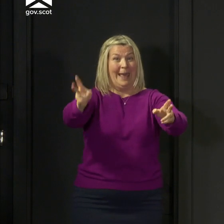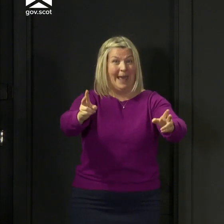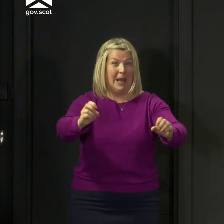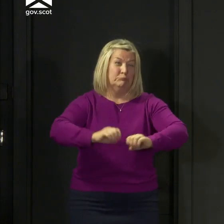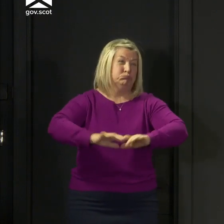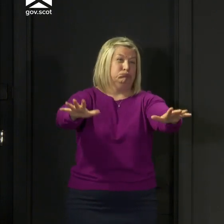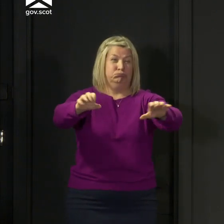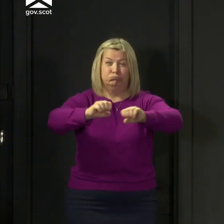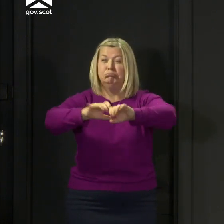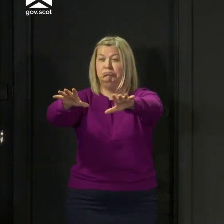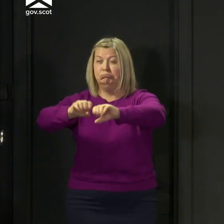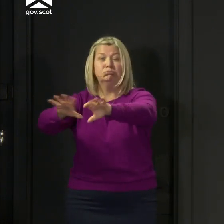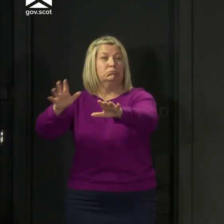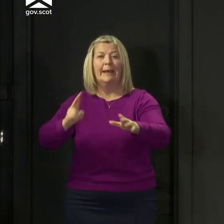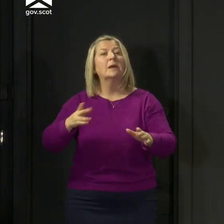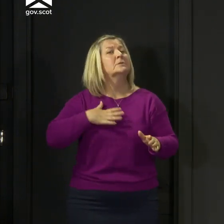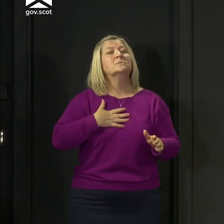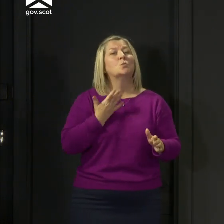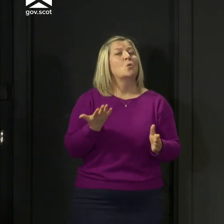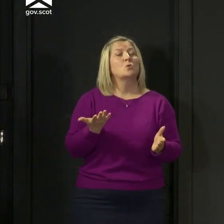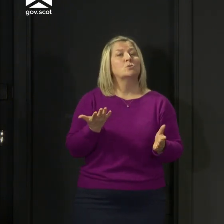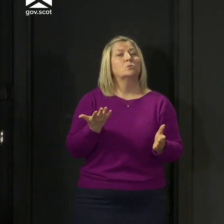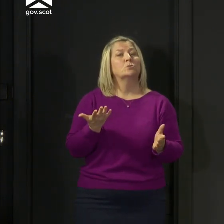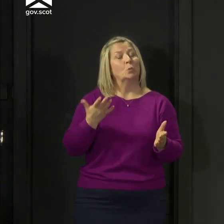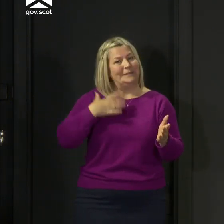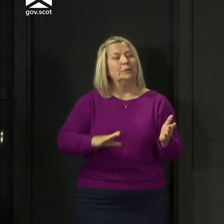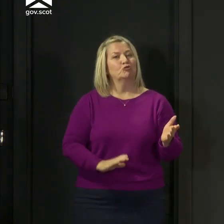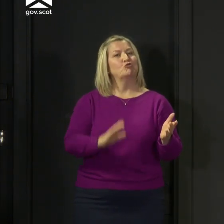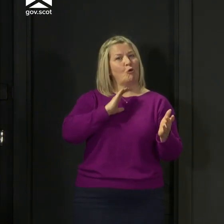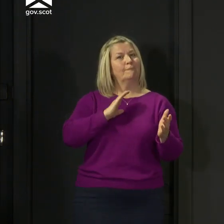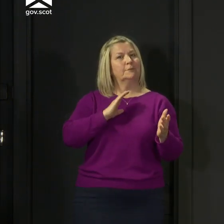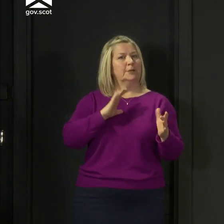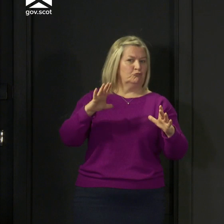in a way that builds people's confidence. These two things are absolutely essential,